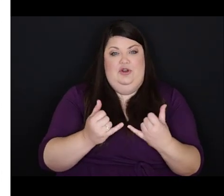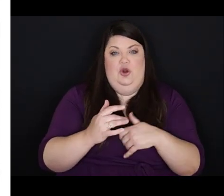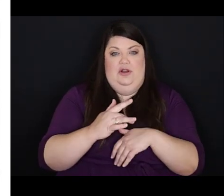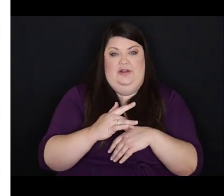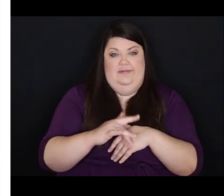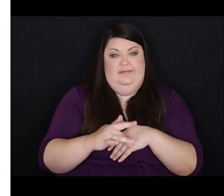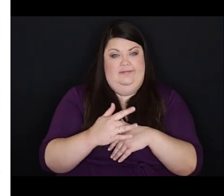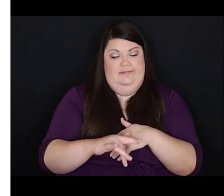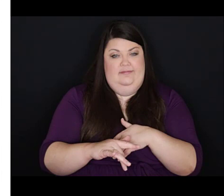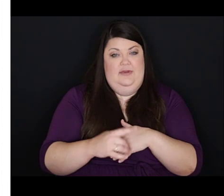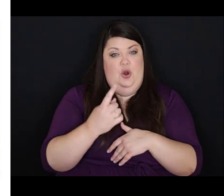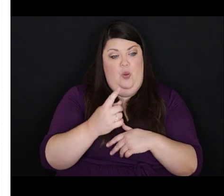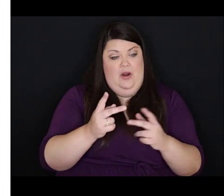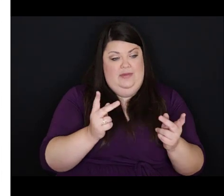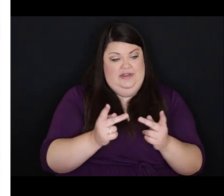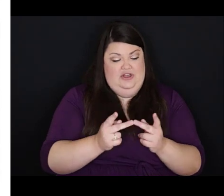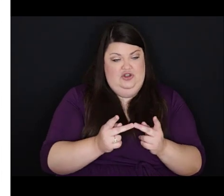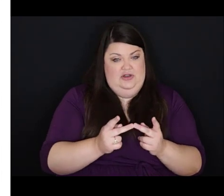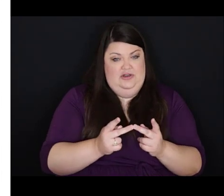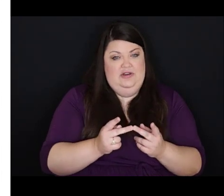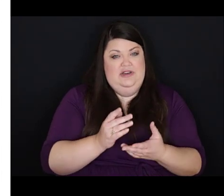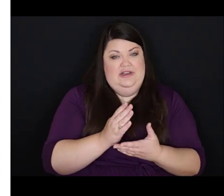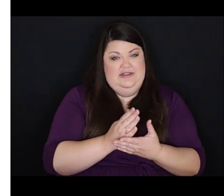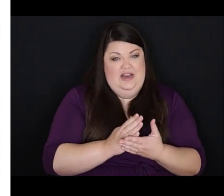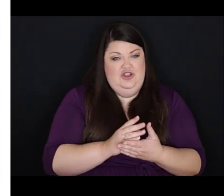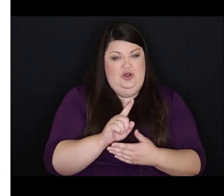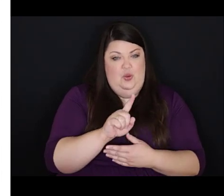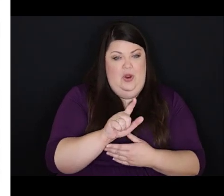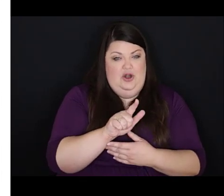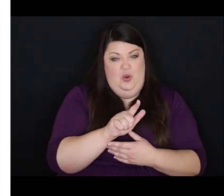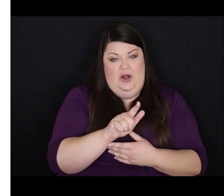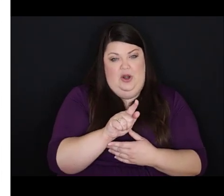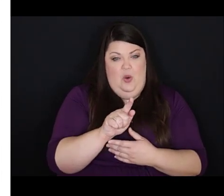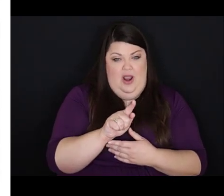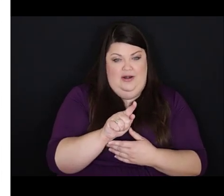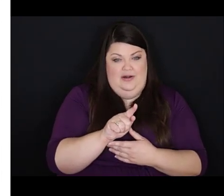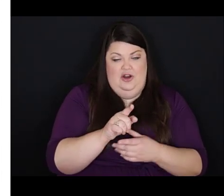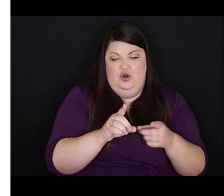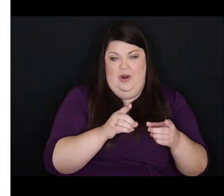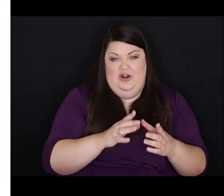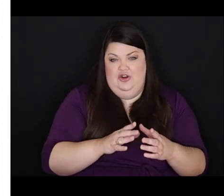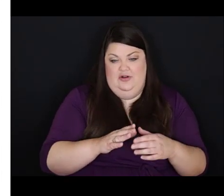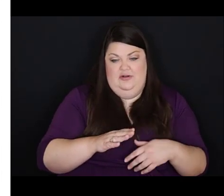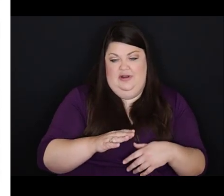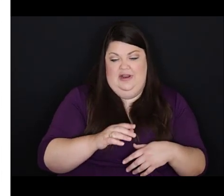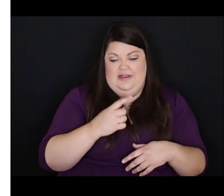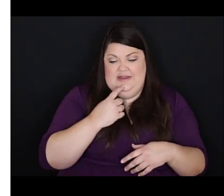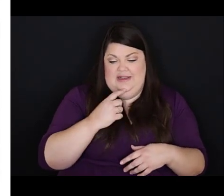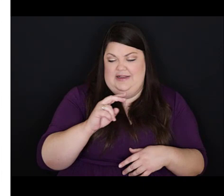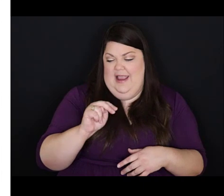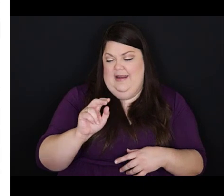and one position, Section 121 Director, as not being applicable in this example.